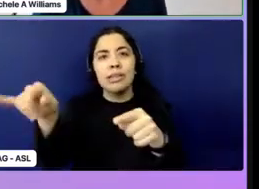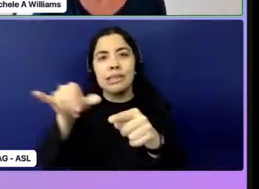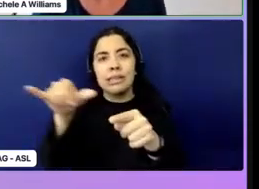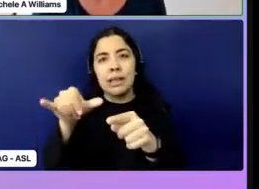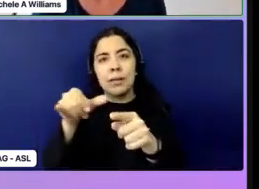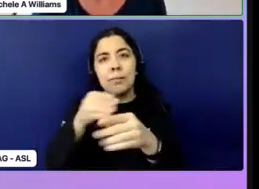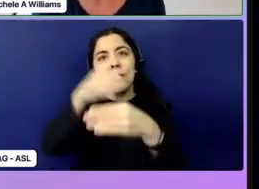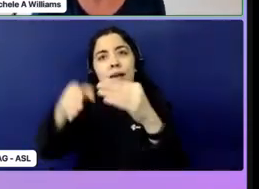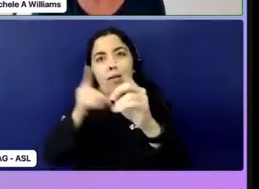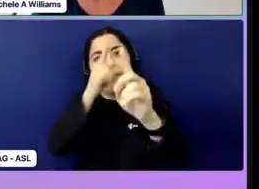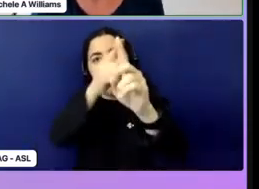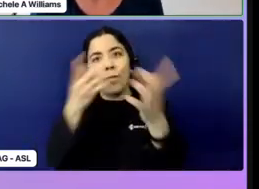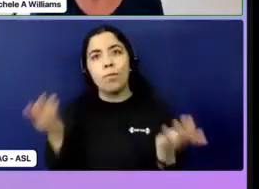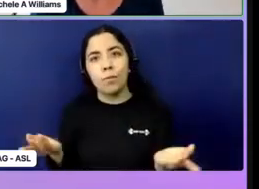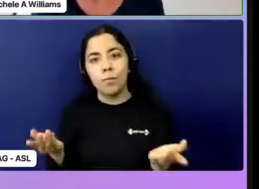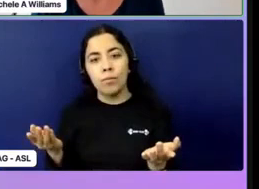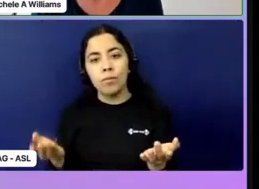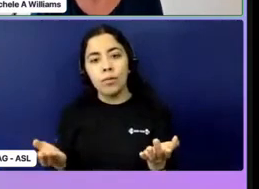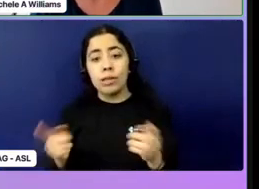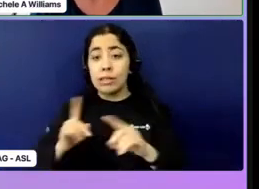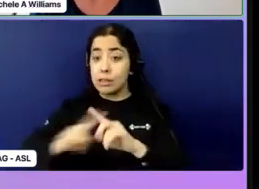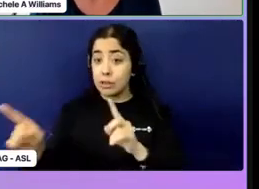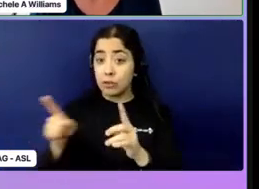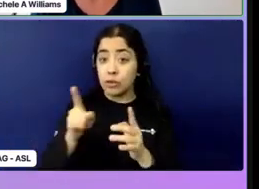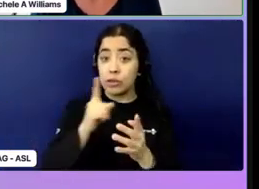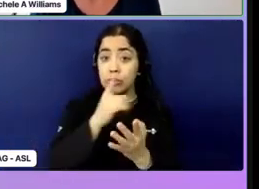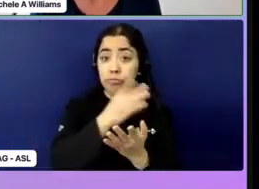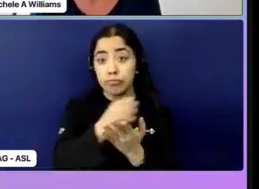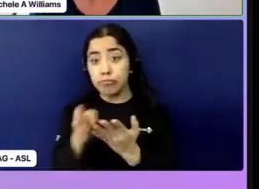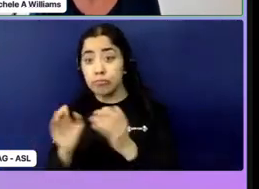research, is room and there room in our findings and in our products to account for that?